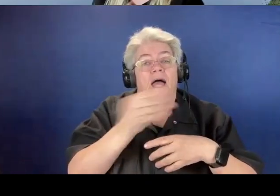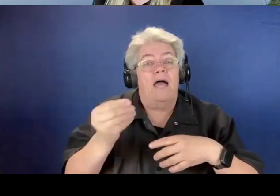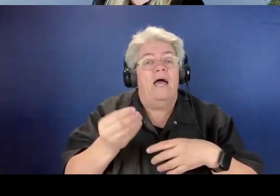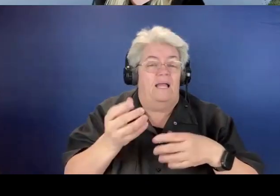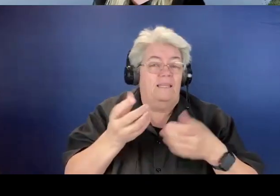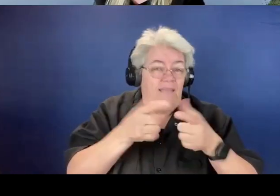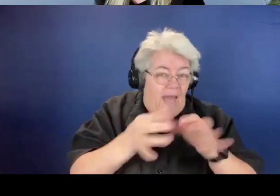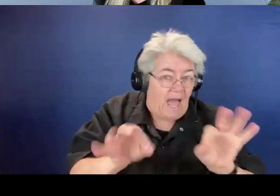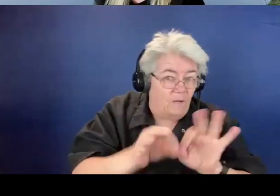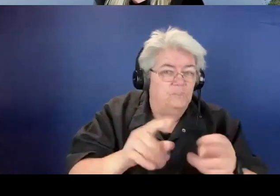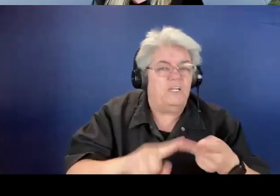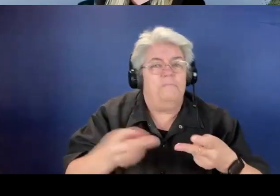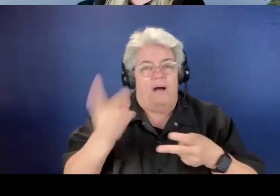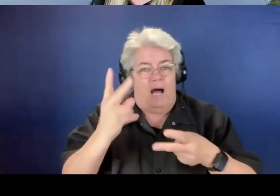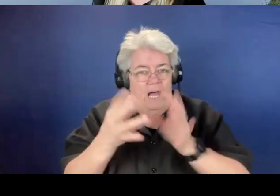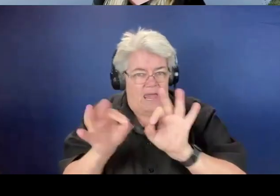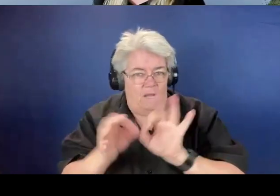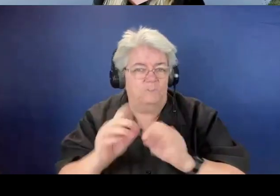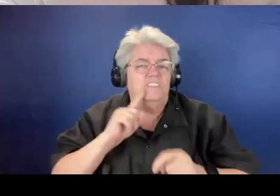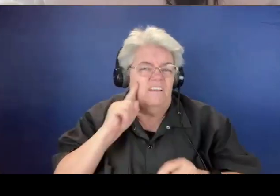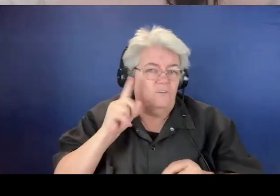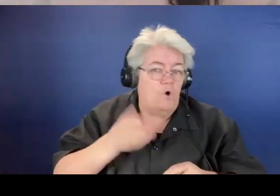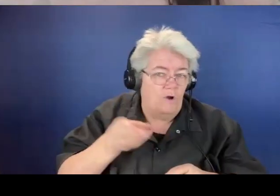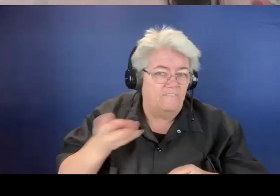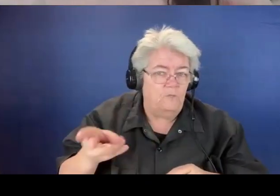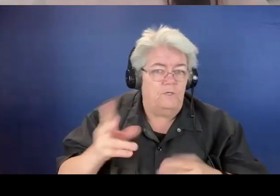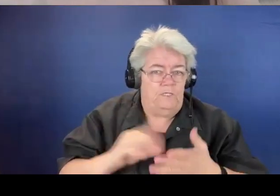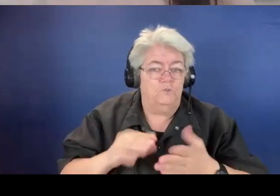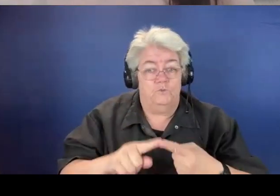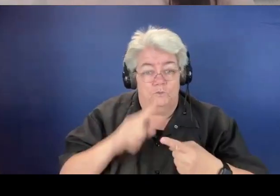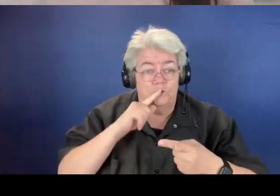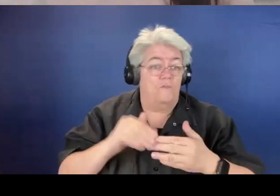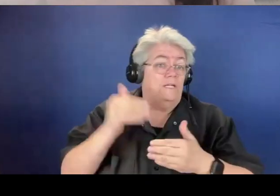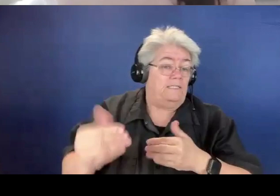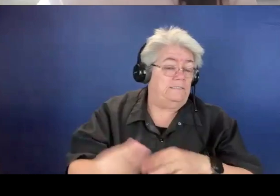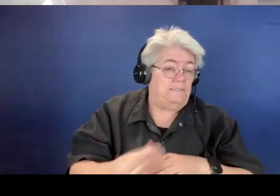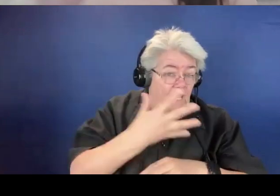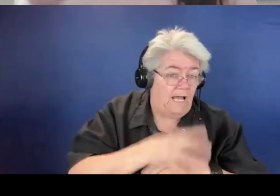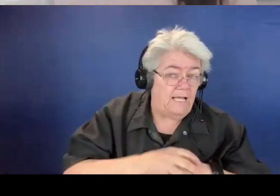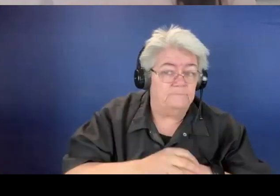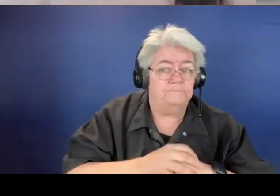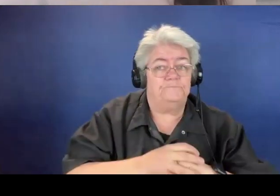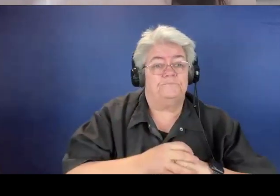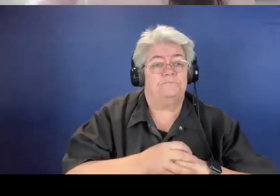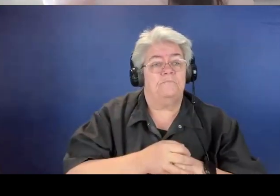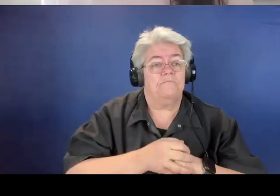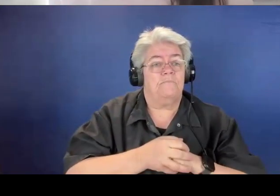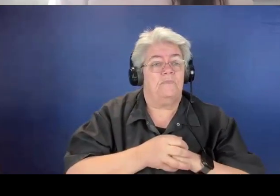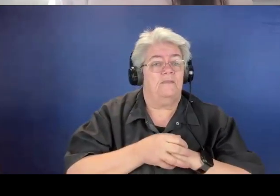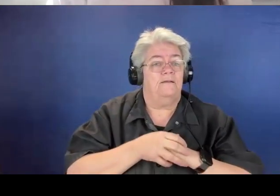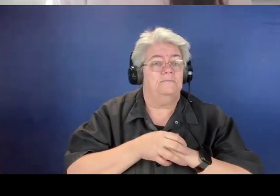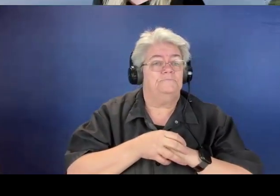Can we go to the next slide, please, Daniela? Of course. Thank you.